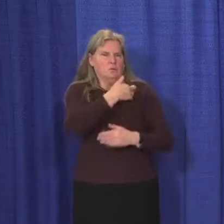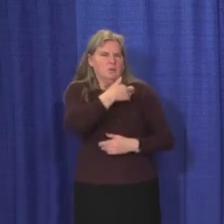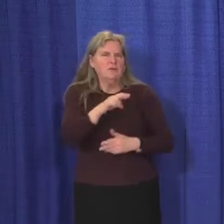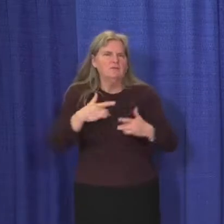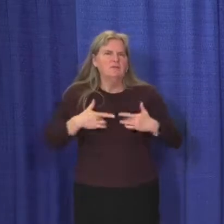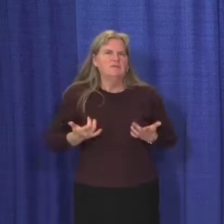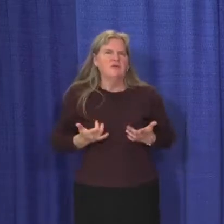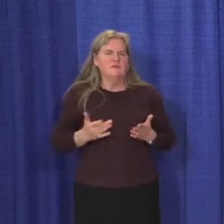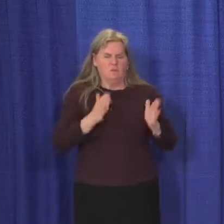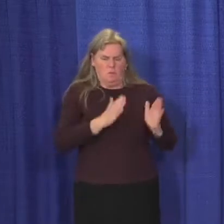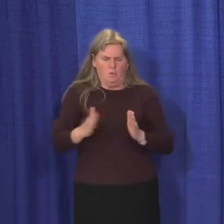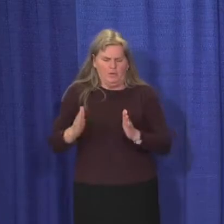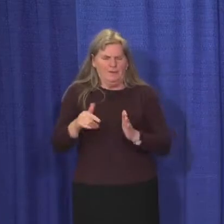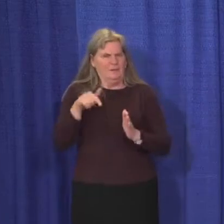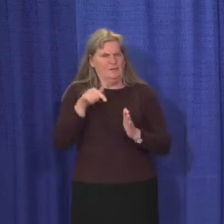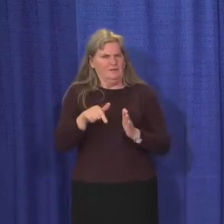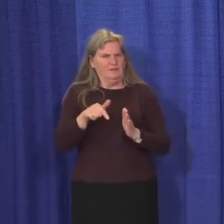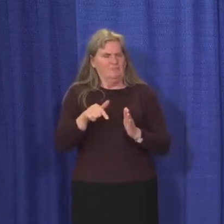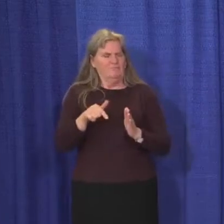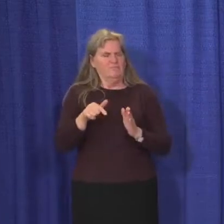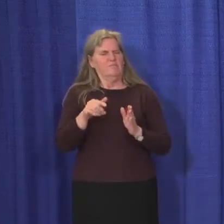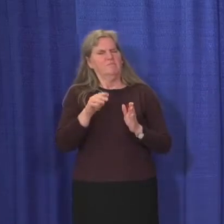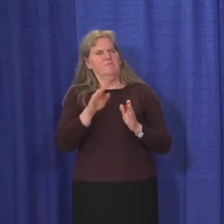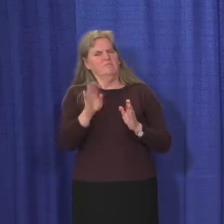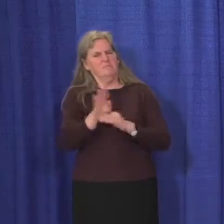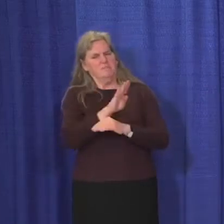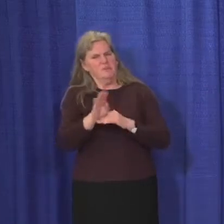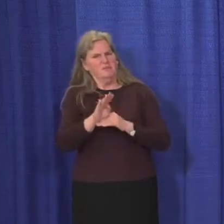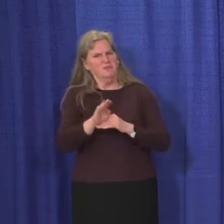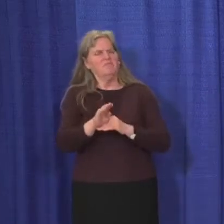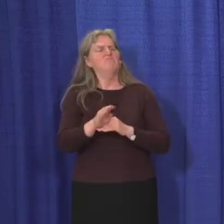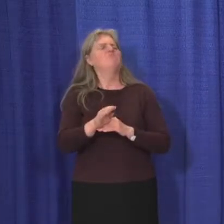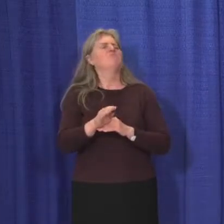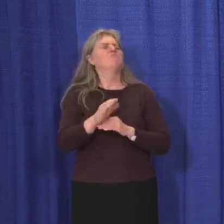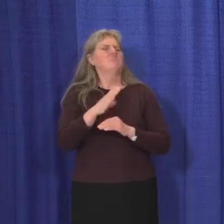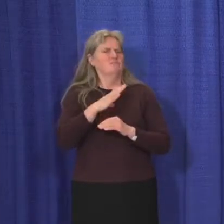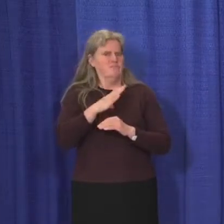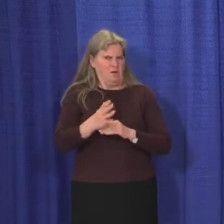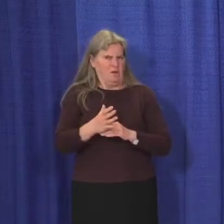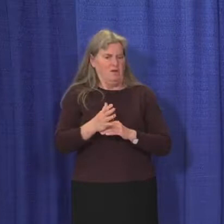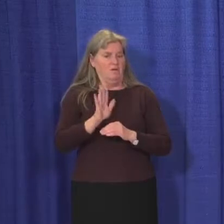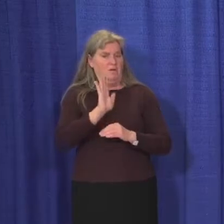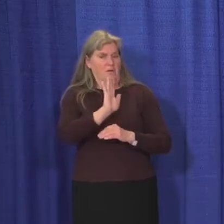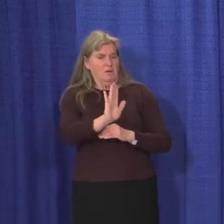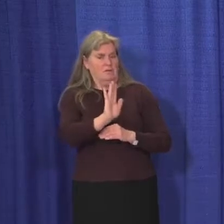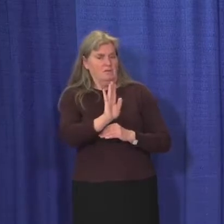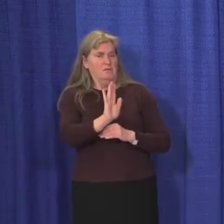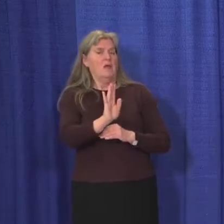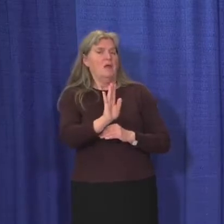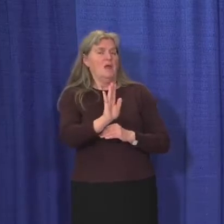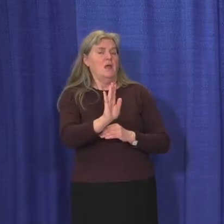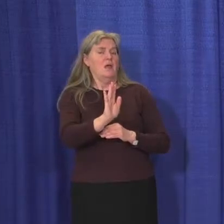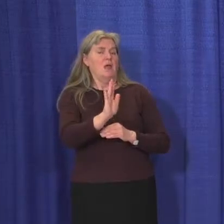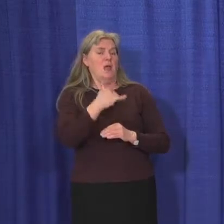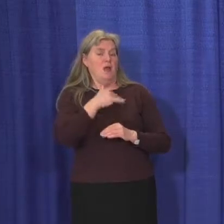have no special concerns as long as these businesses and organizations agree those who are fully vaccinated and have